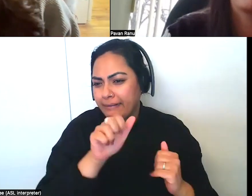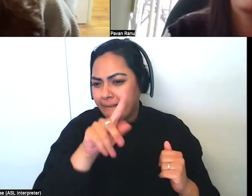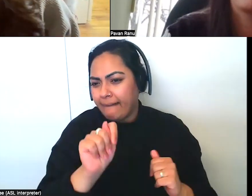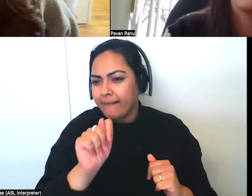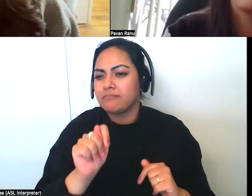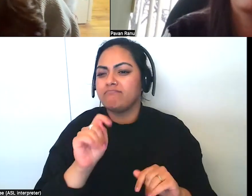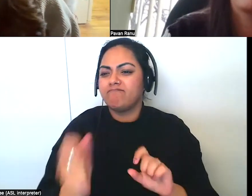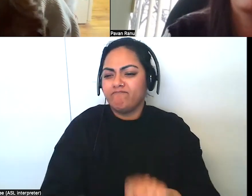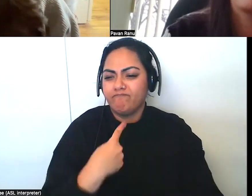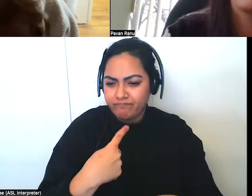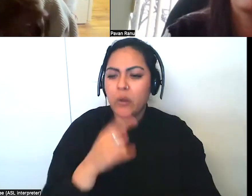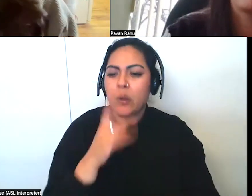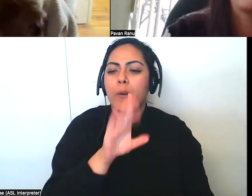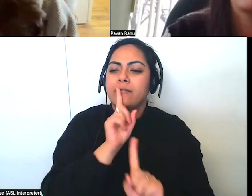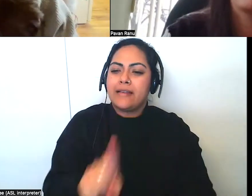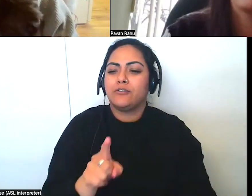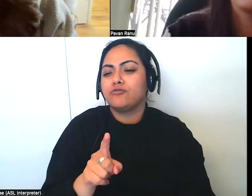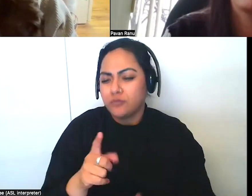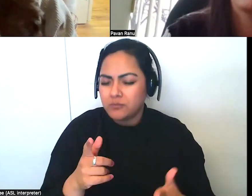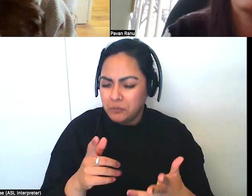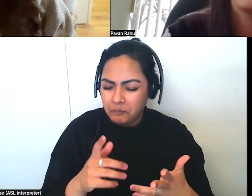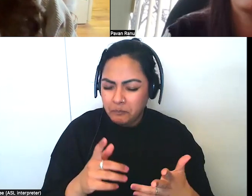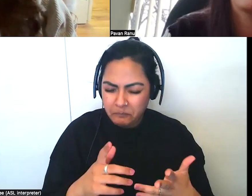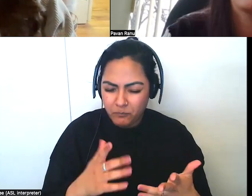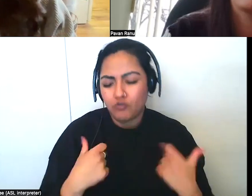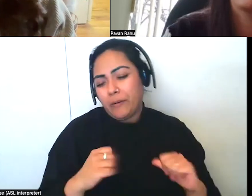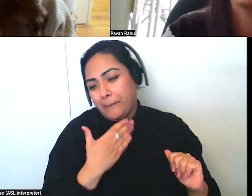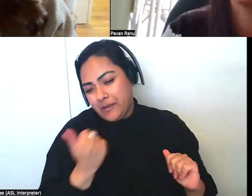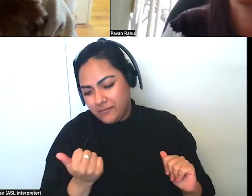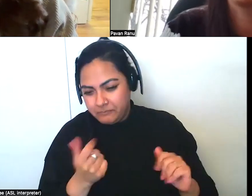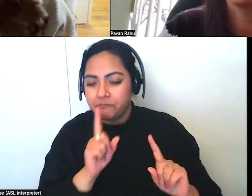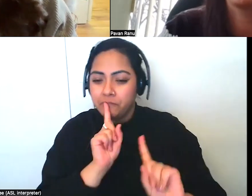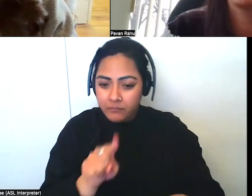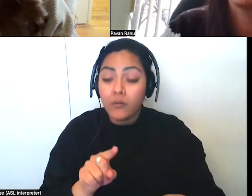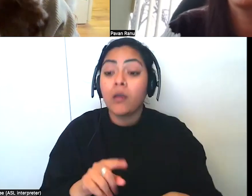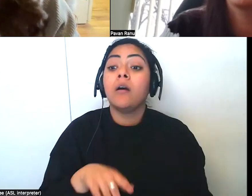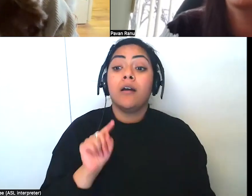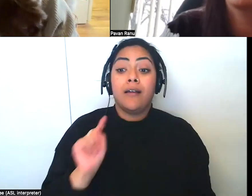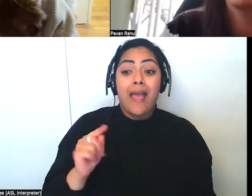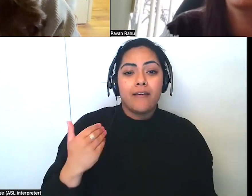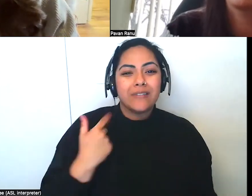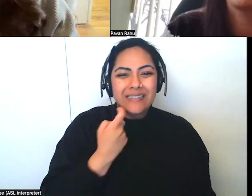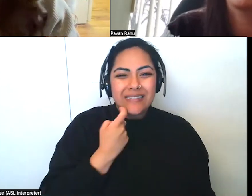best we can. There will be a survey in the chat that you can fill out to let us know if you found